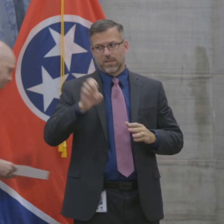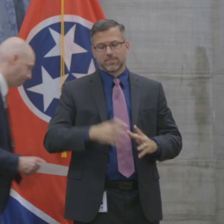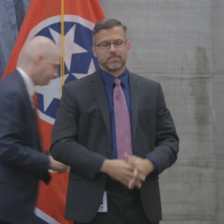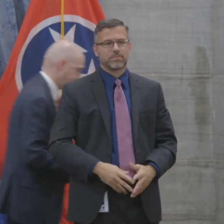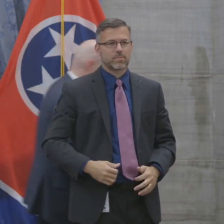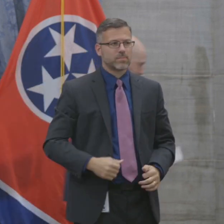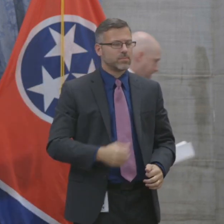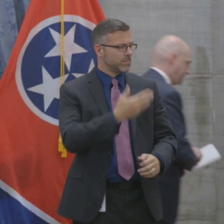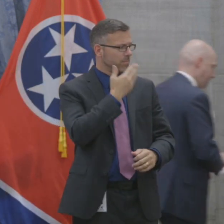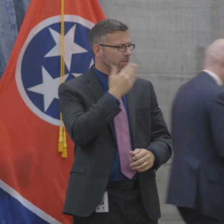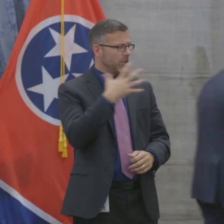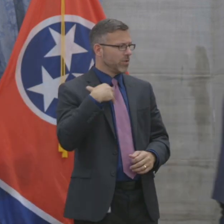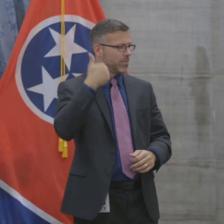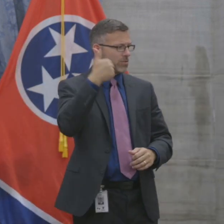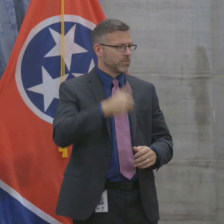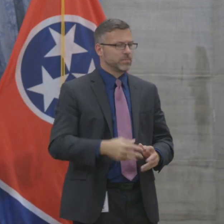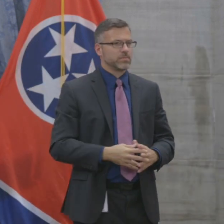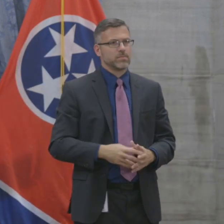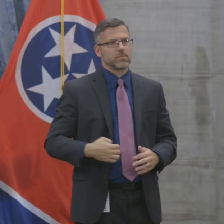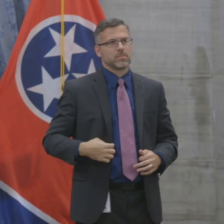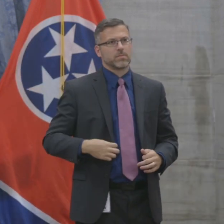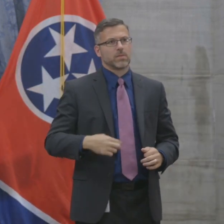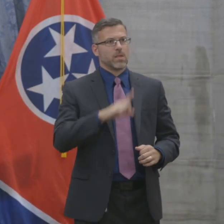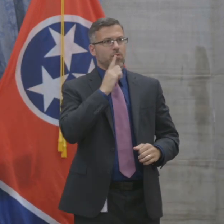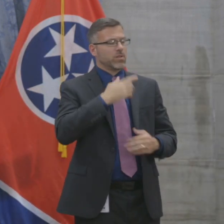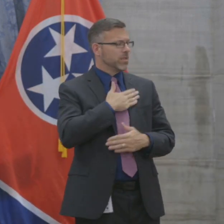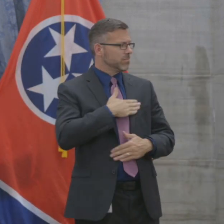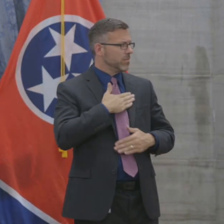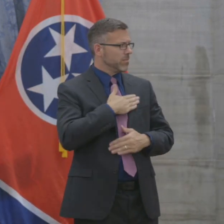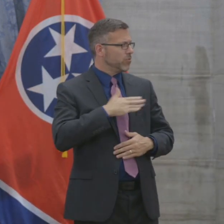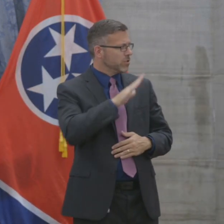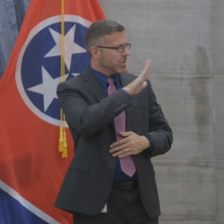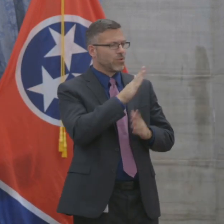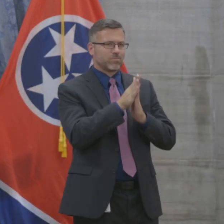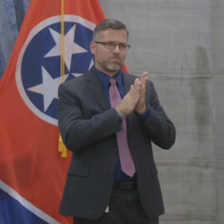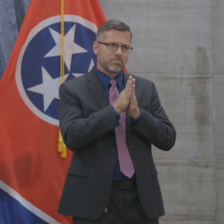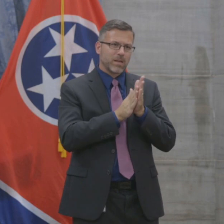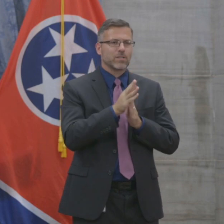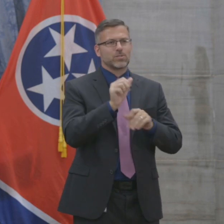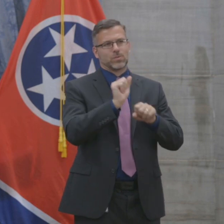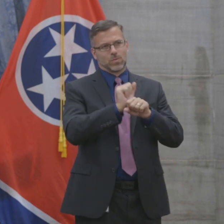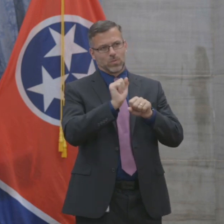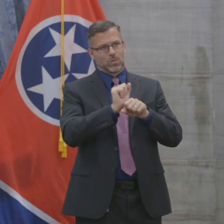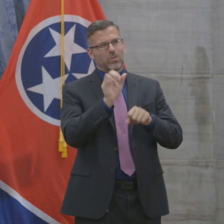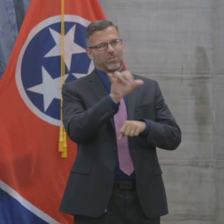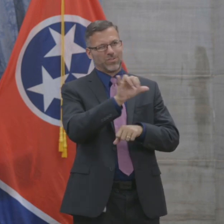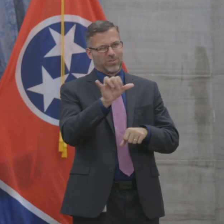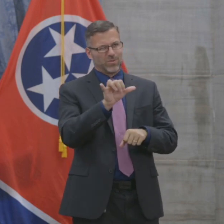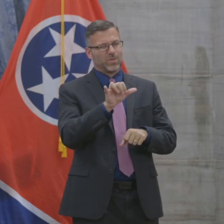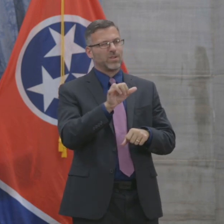we're providing services for every single Tennessean, regardless of ability. And an example of that is the sign